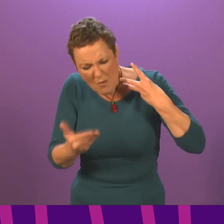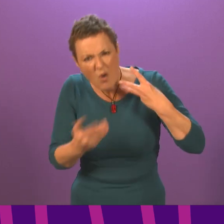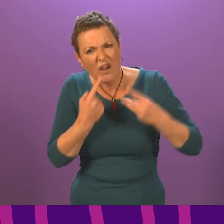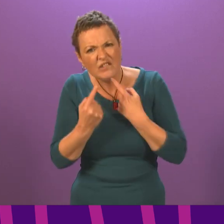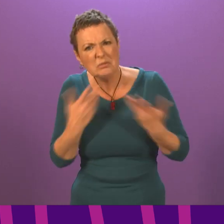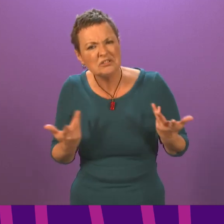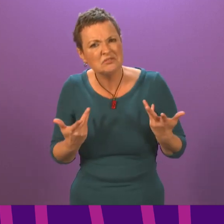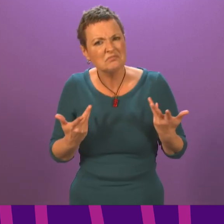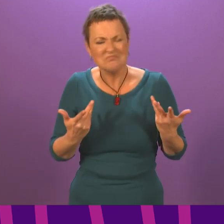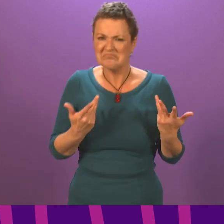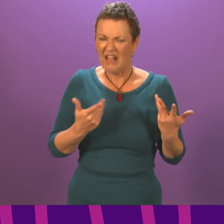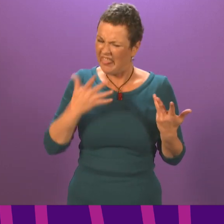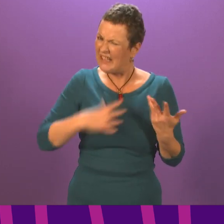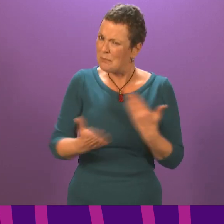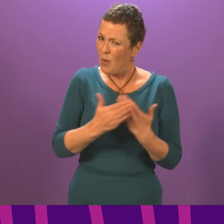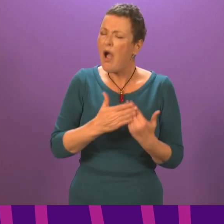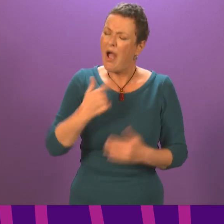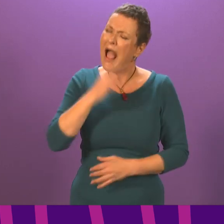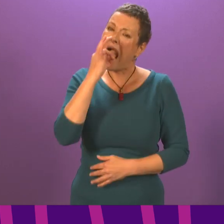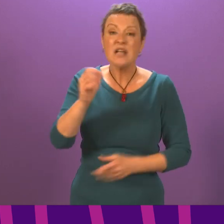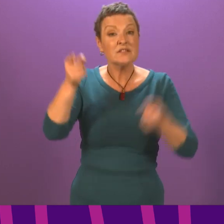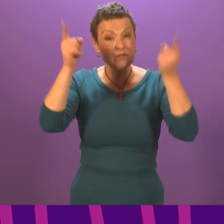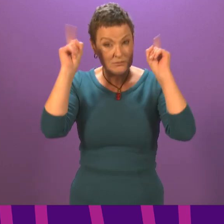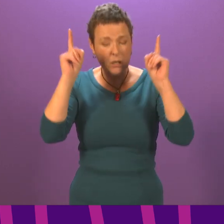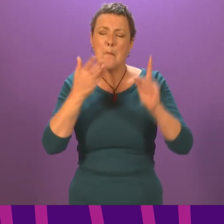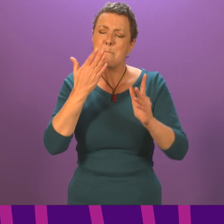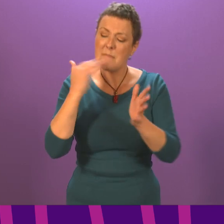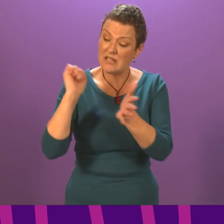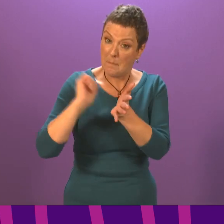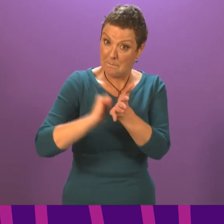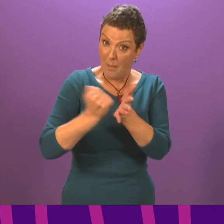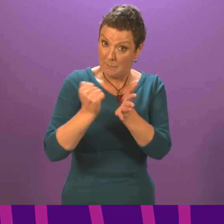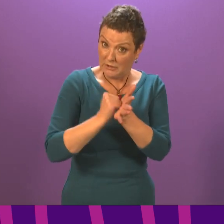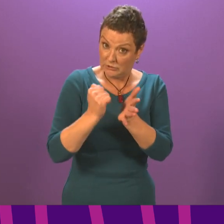I ask the First Minister to publish advice from local directors of public health alongside